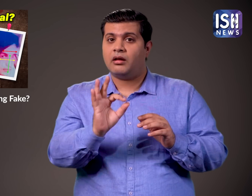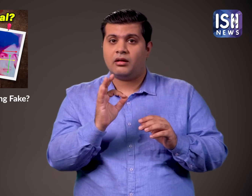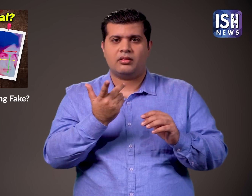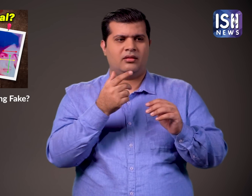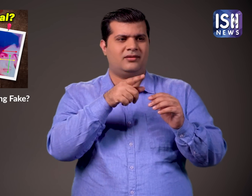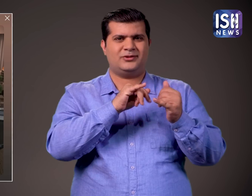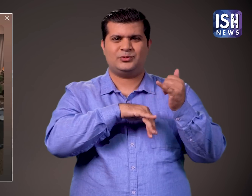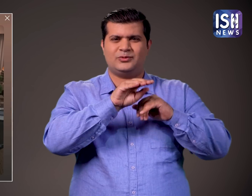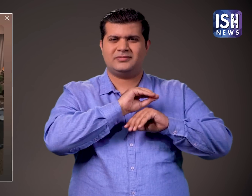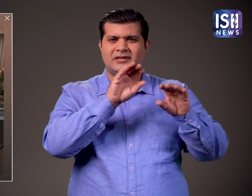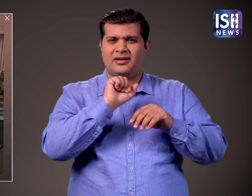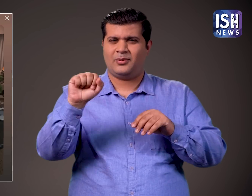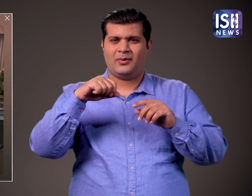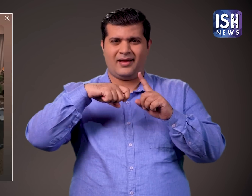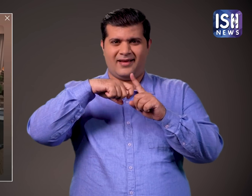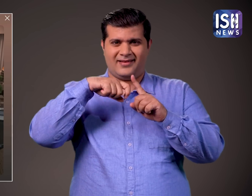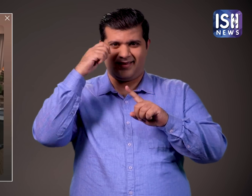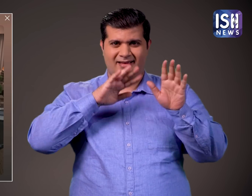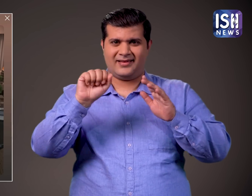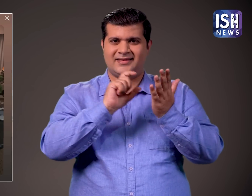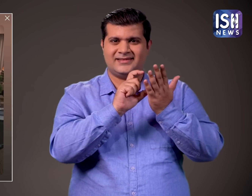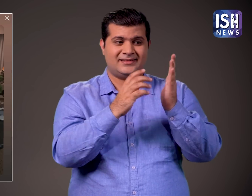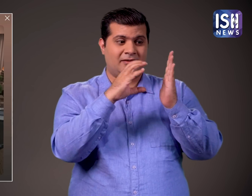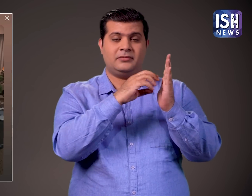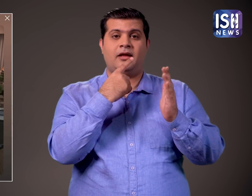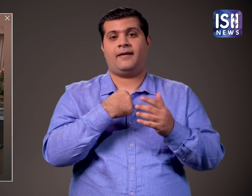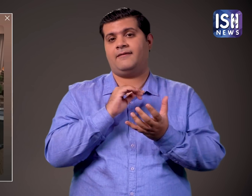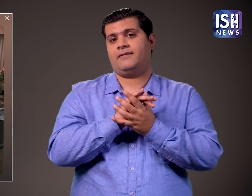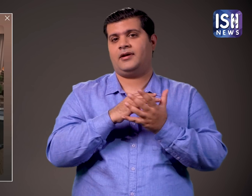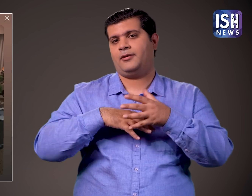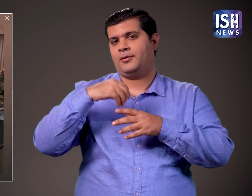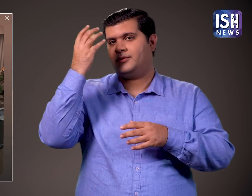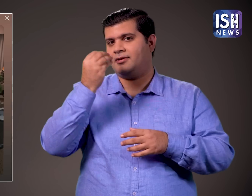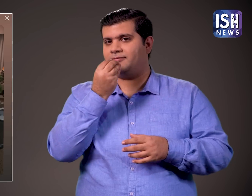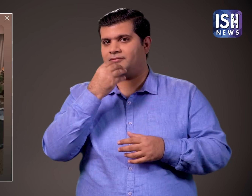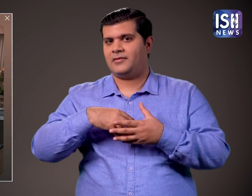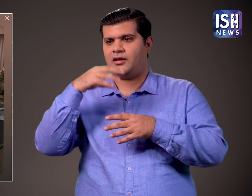Kareena revealed in her Instagram story that she was out for dinner with friends.